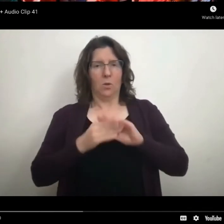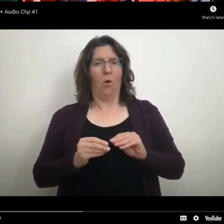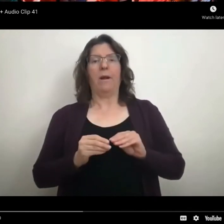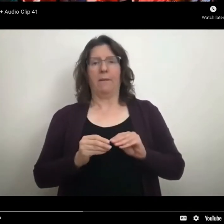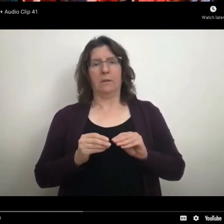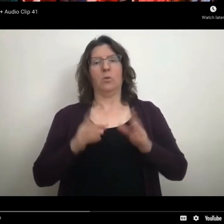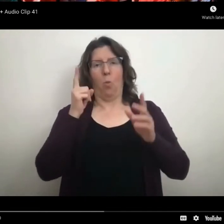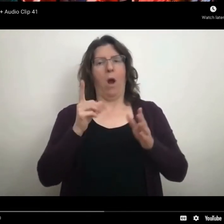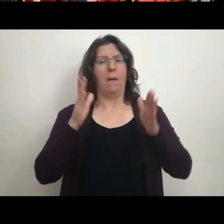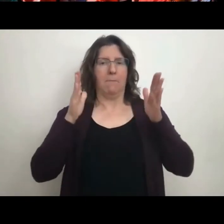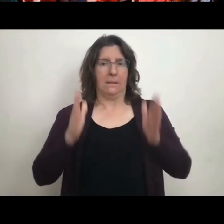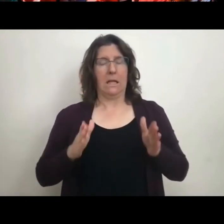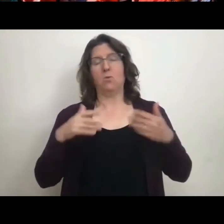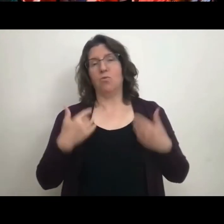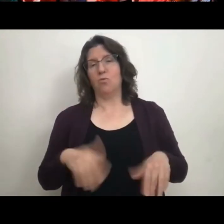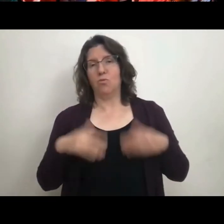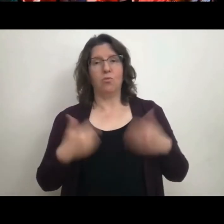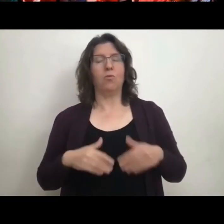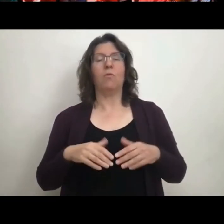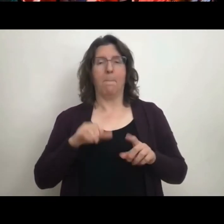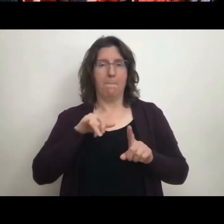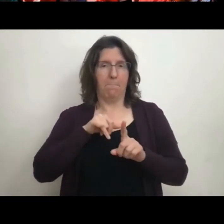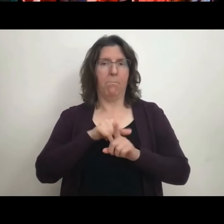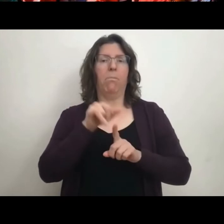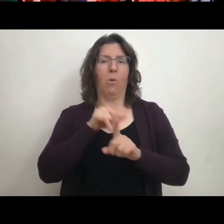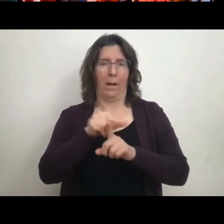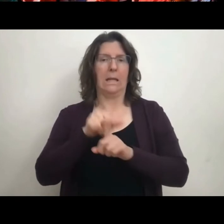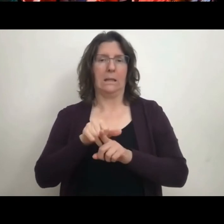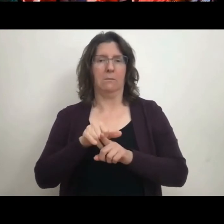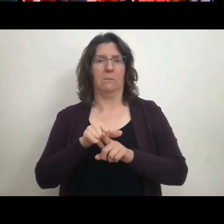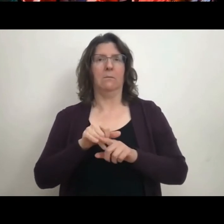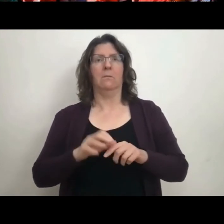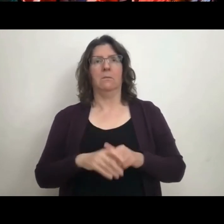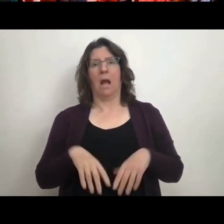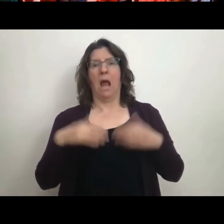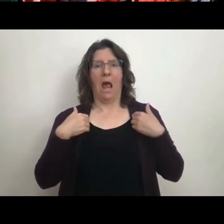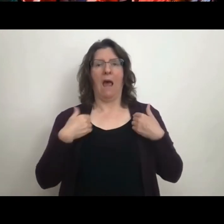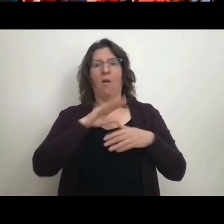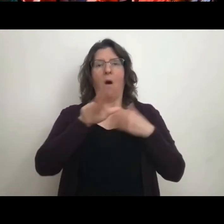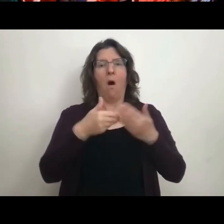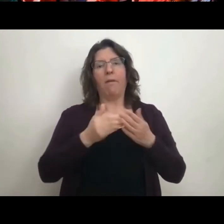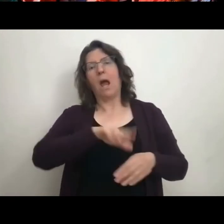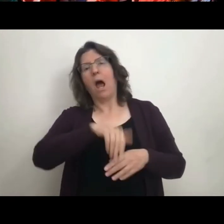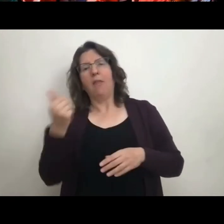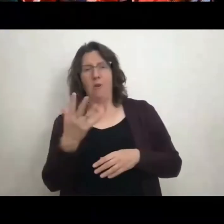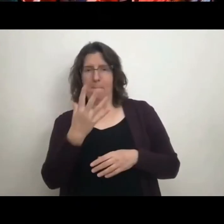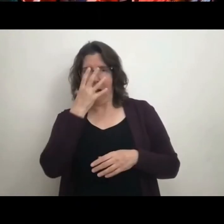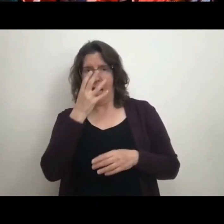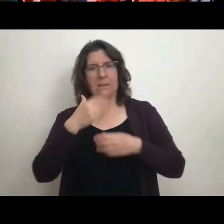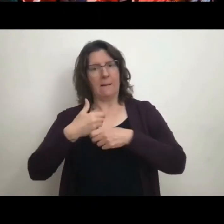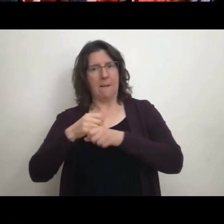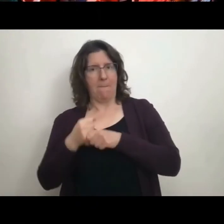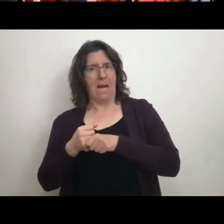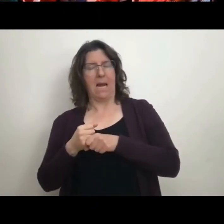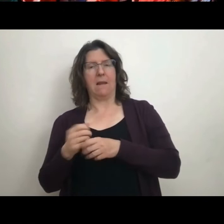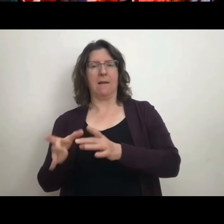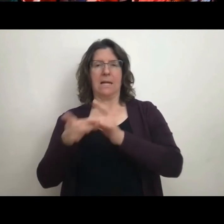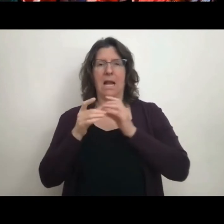In "Deaf Crows" one of the stories is about bullying, it's pretty emotional.